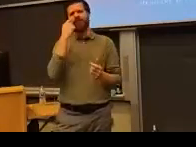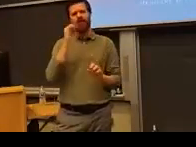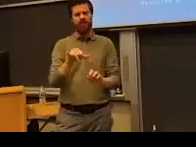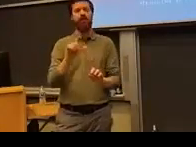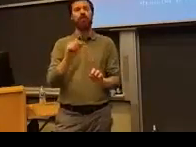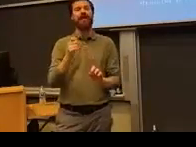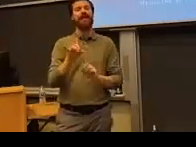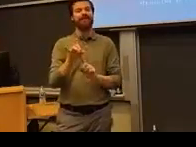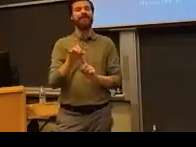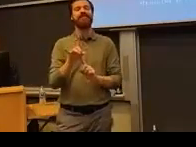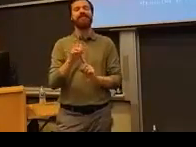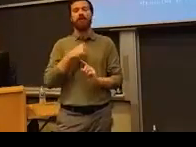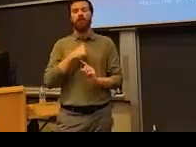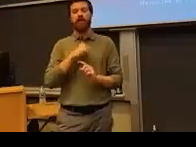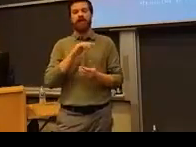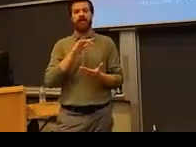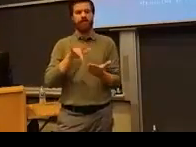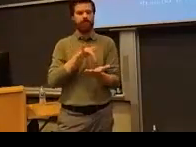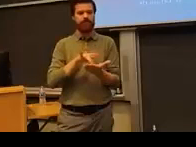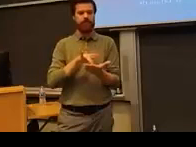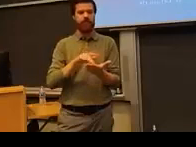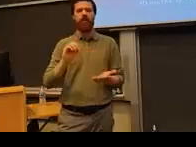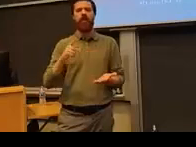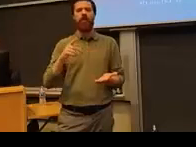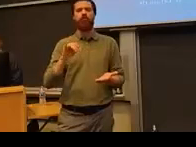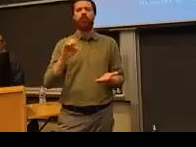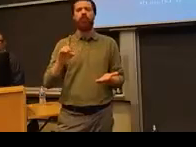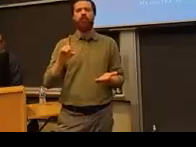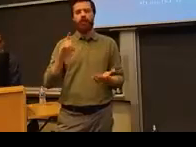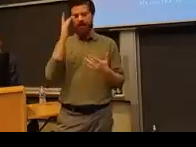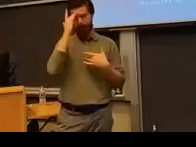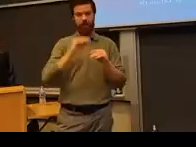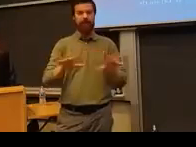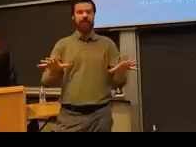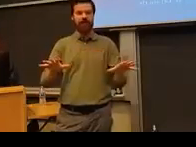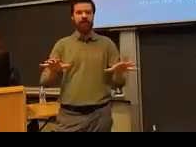we were in the middle of the opioid epidemic or at least in the middle of public interest in the